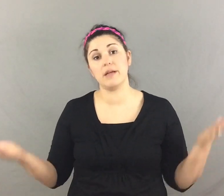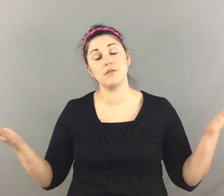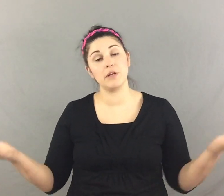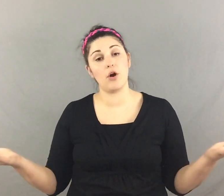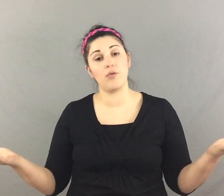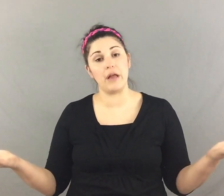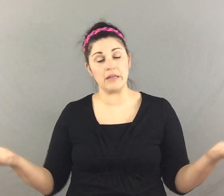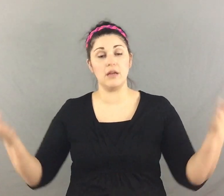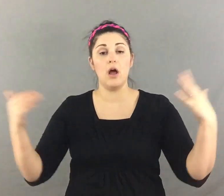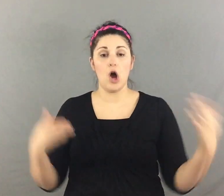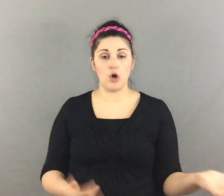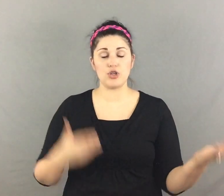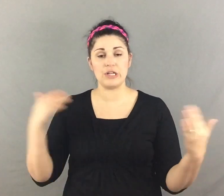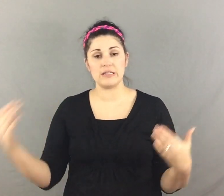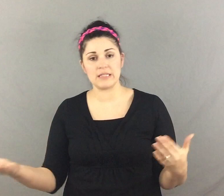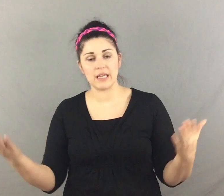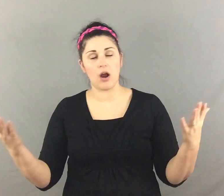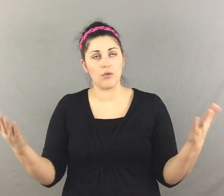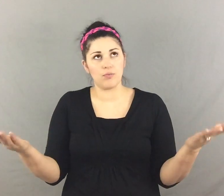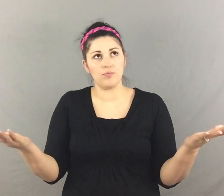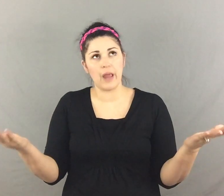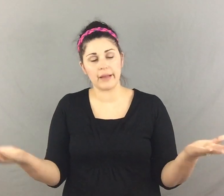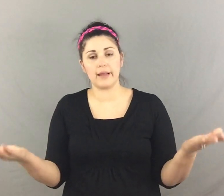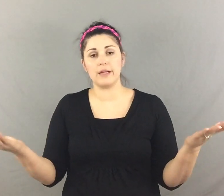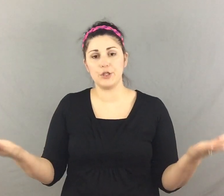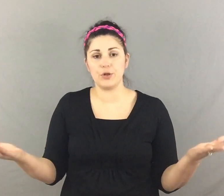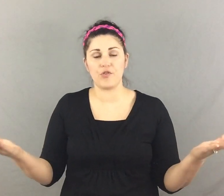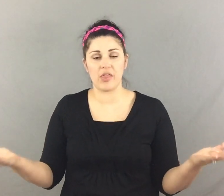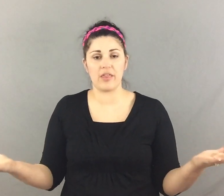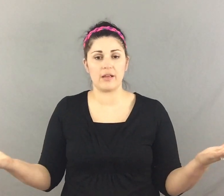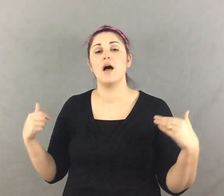because we know that ocean and sea are technically two different things.